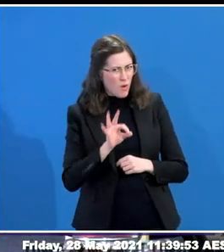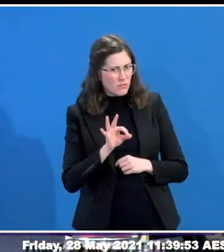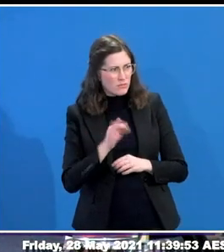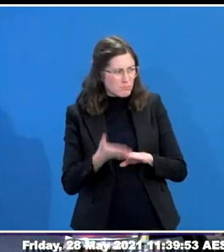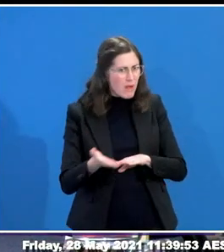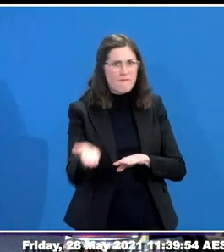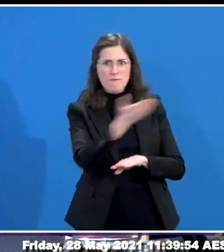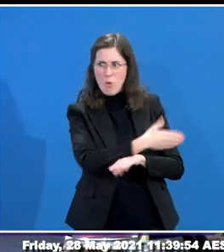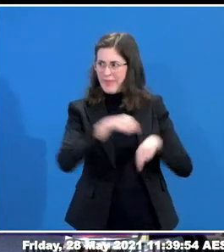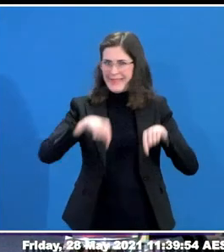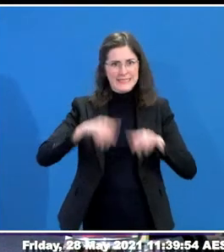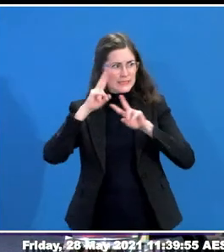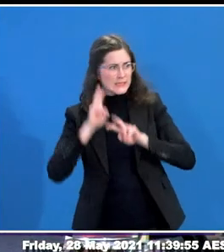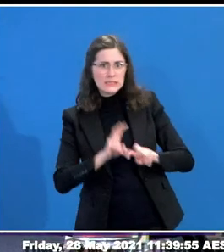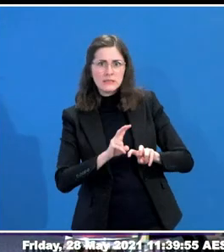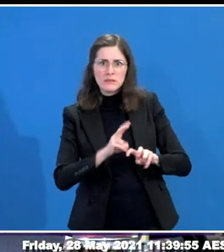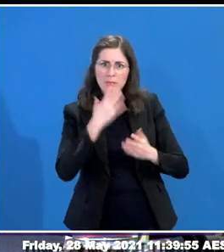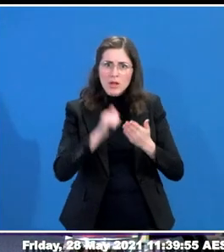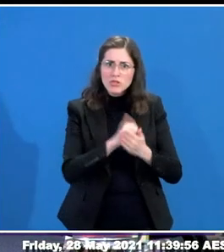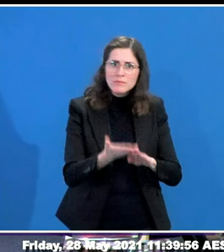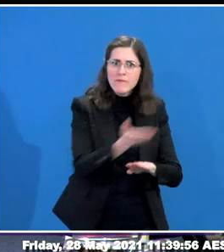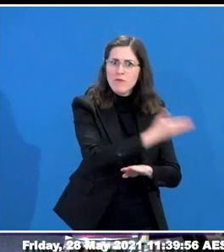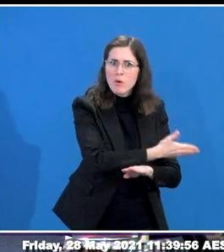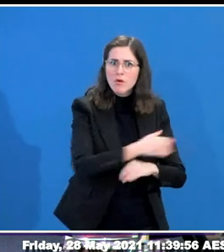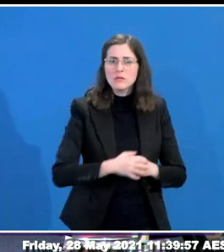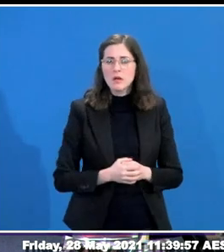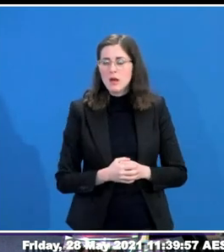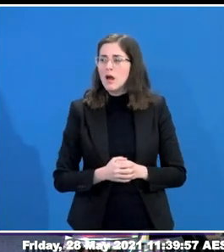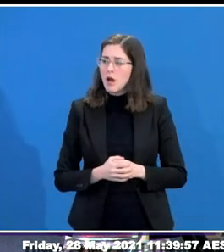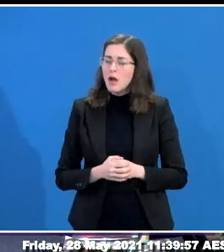I think the Royal Commission obviously has been a major focus on this